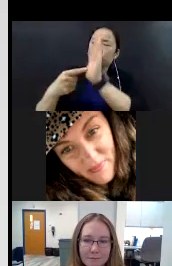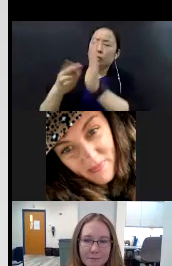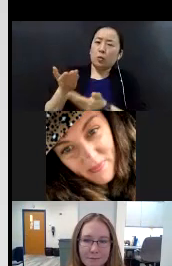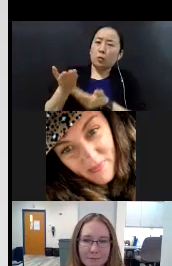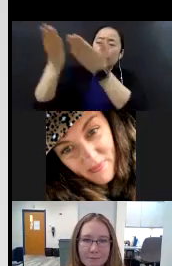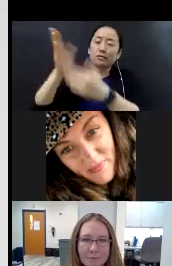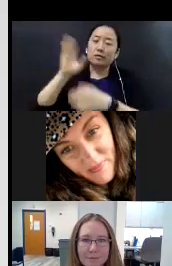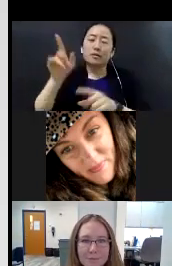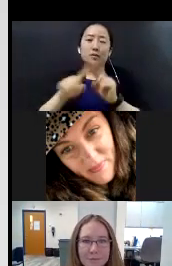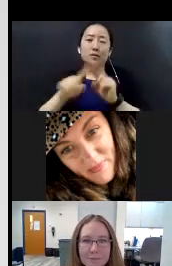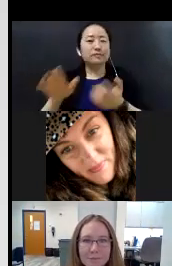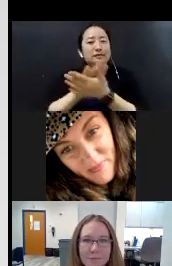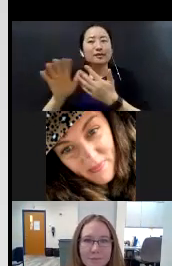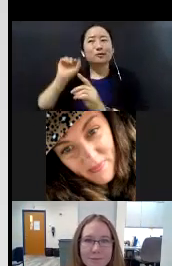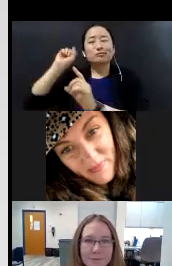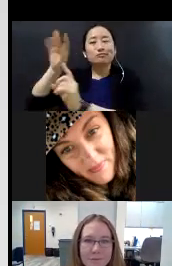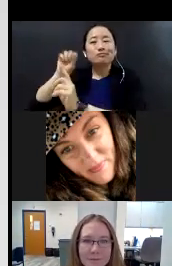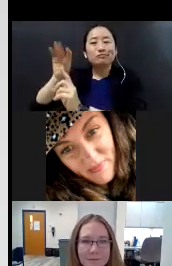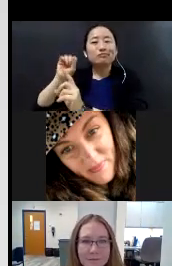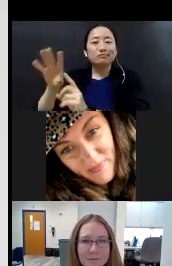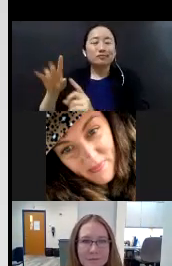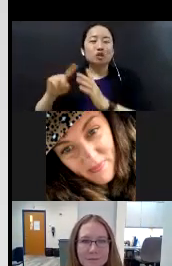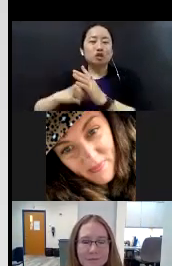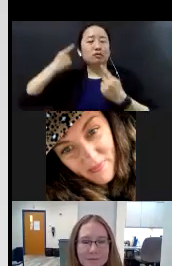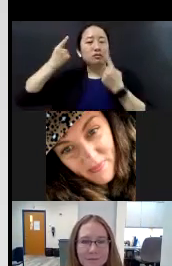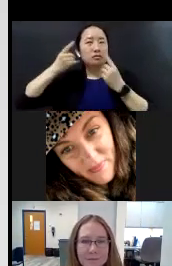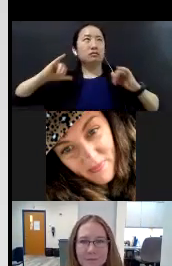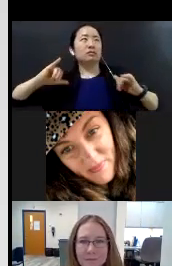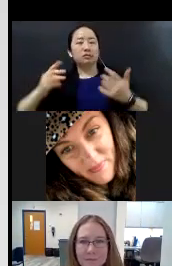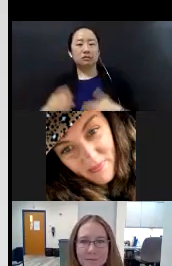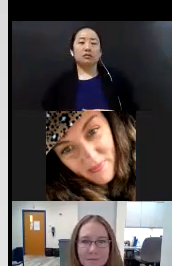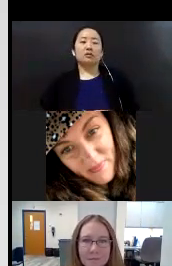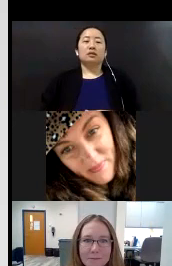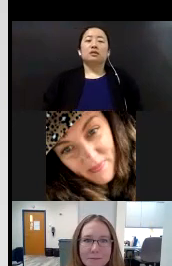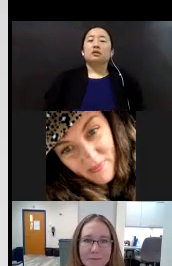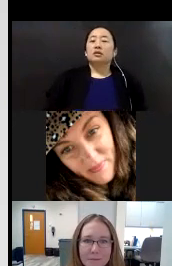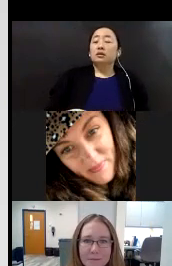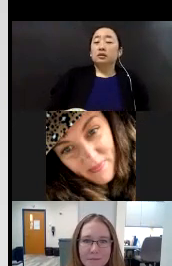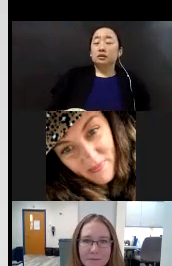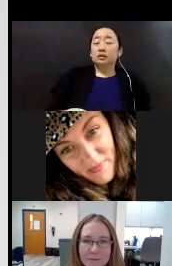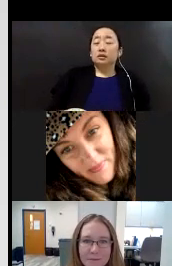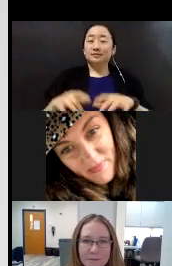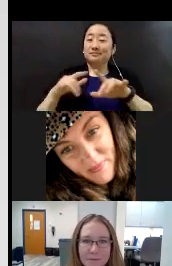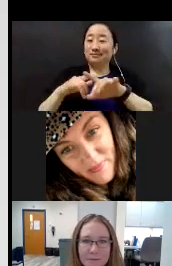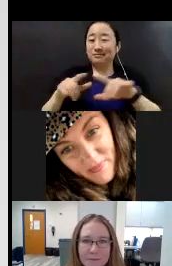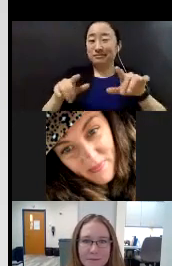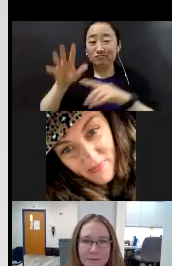AND THEN WE CAN ALSO PROVIDE THE REAL TIME EDUCATION AS FAR AS LIKE, OKAY, IF YOU ARE THINKING